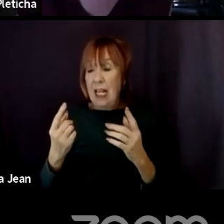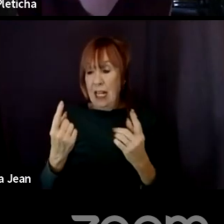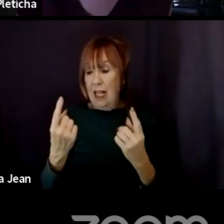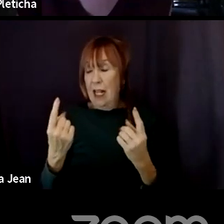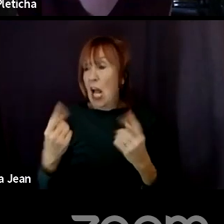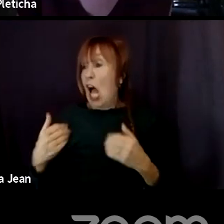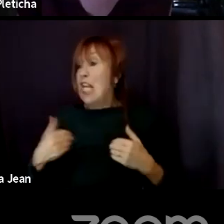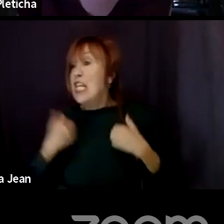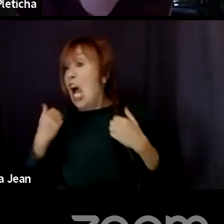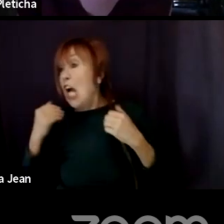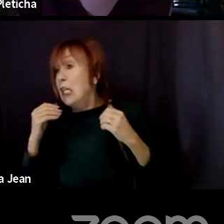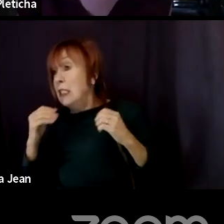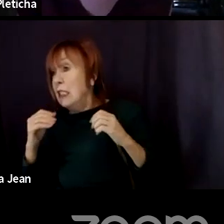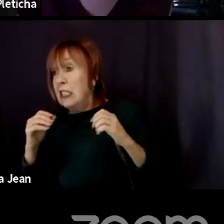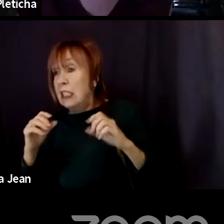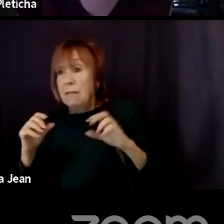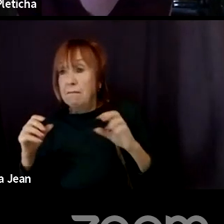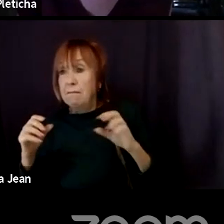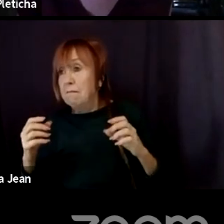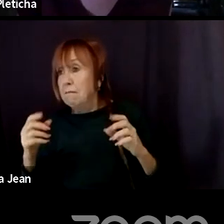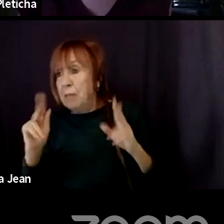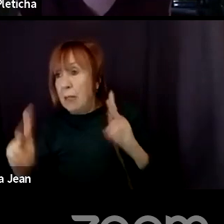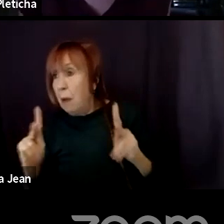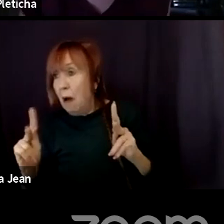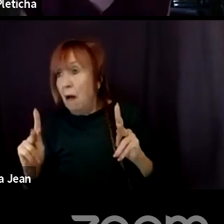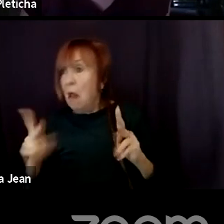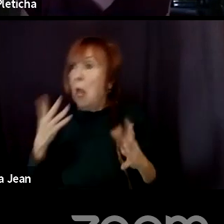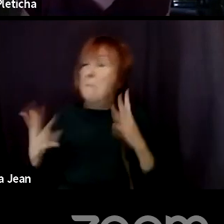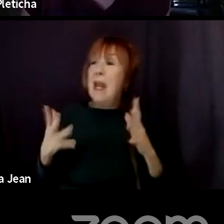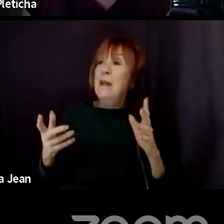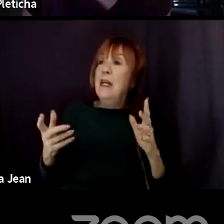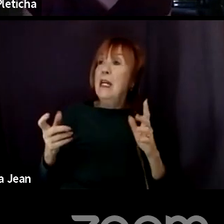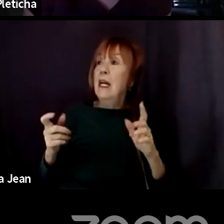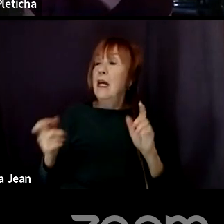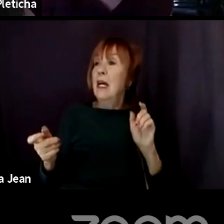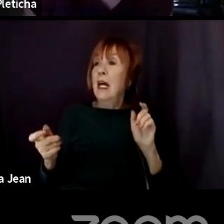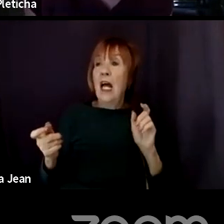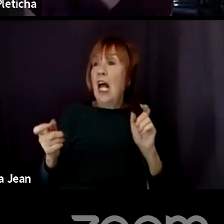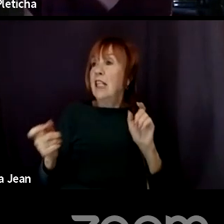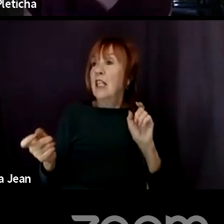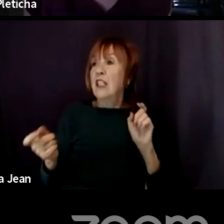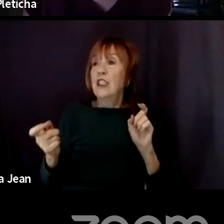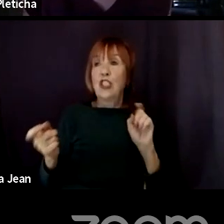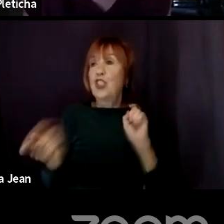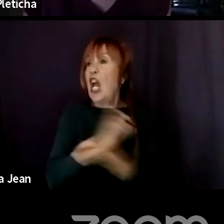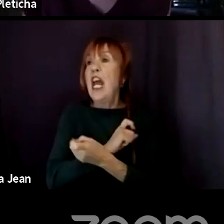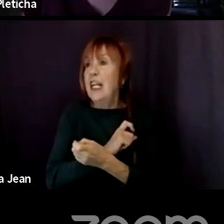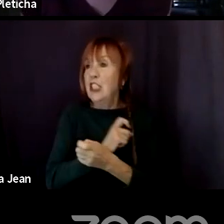whatever it was an older couple, whatever it is, that's how you kinda start over for me. It's just as simple through line